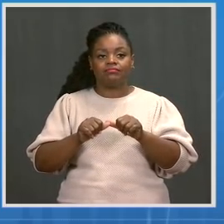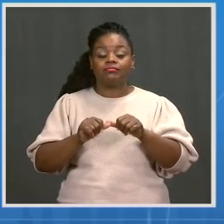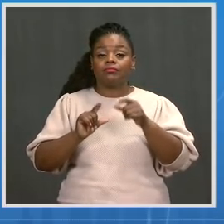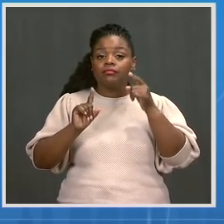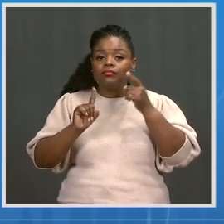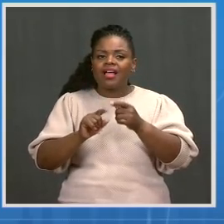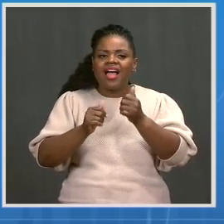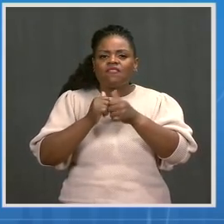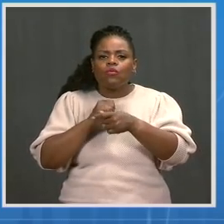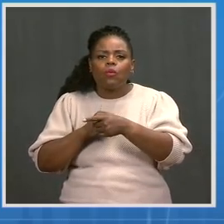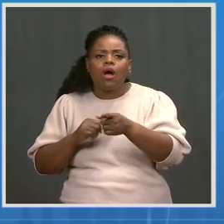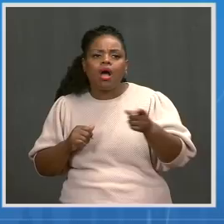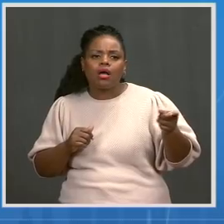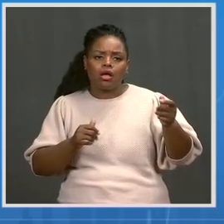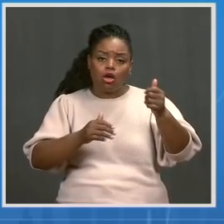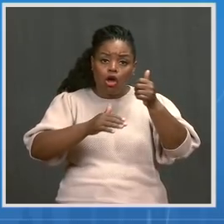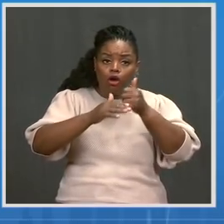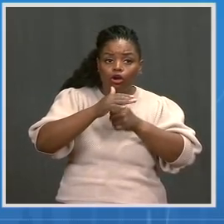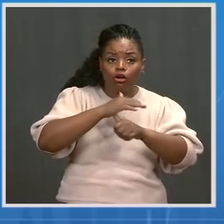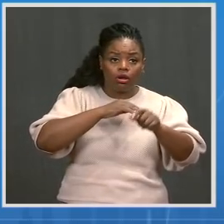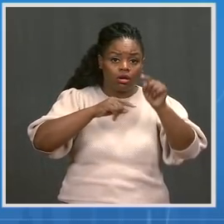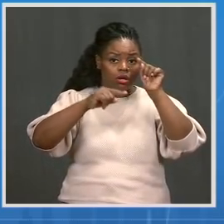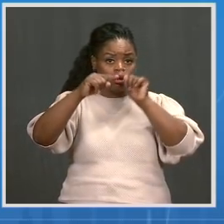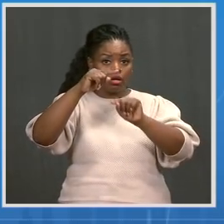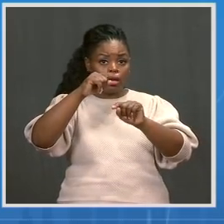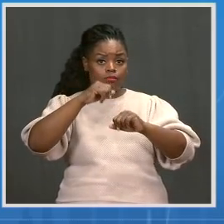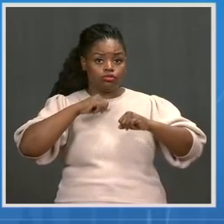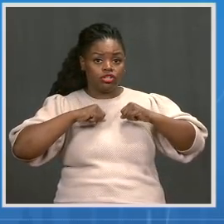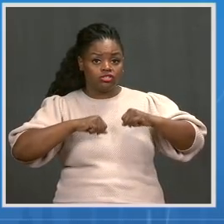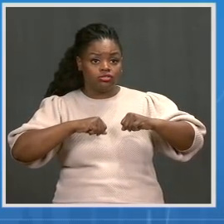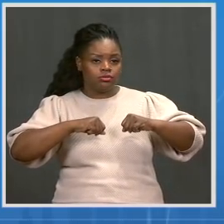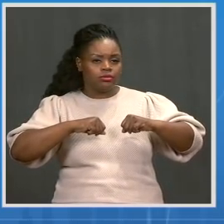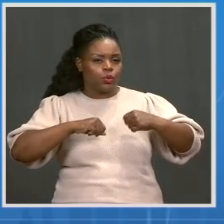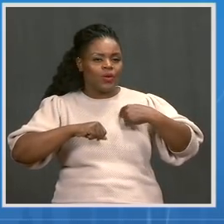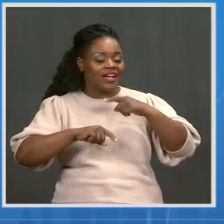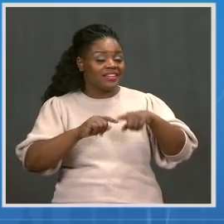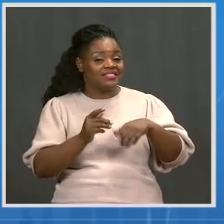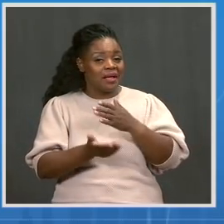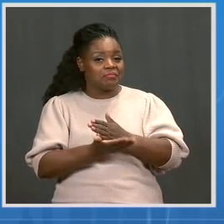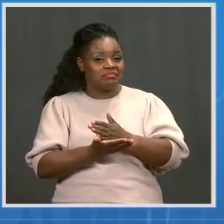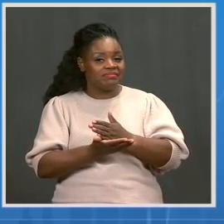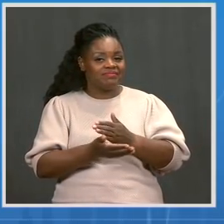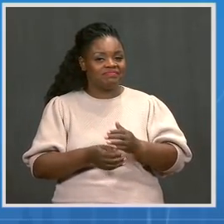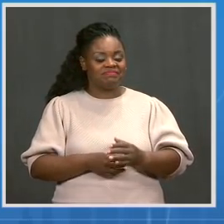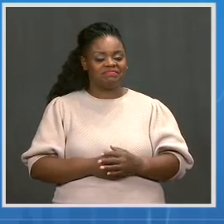until everyone has their way of life back, we're not going to stop in our vaccination effort. Mr. Zients: Dr. Murthy, I couldn't agree more.